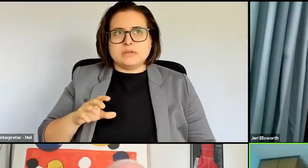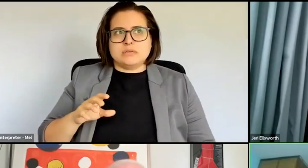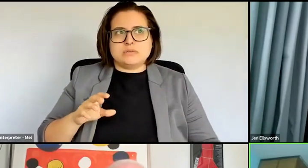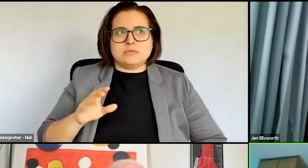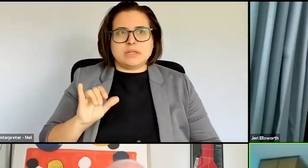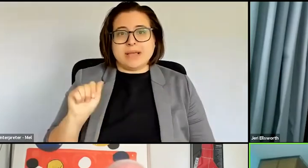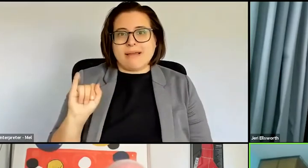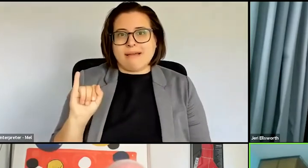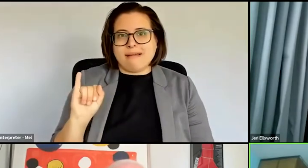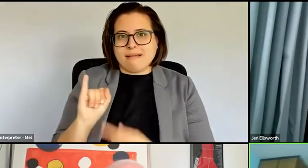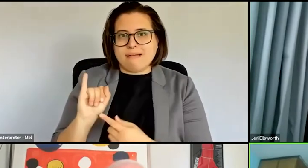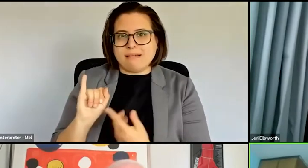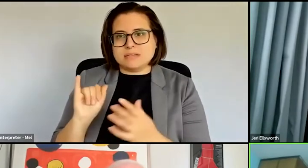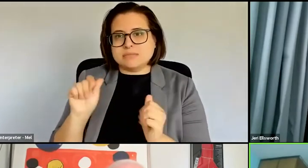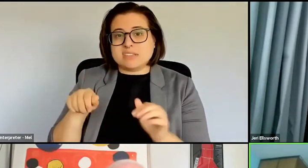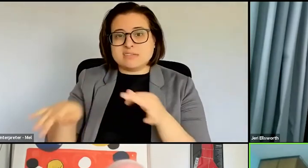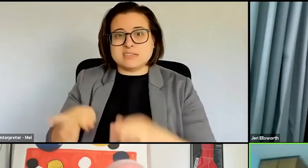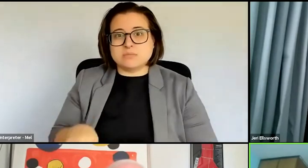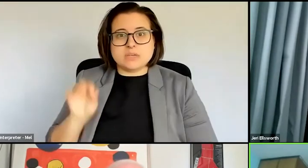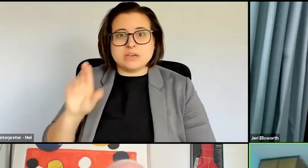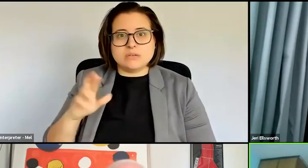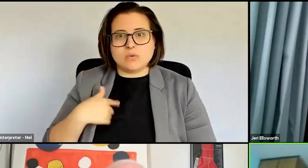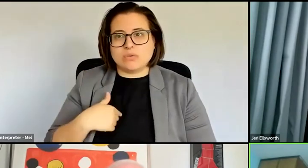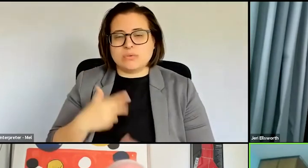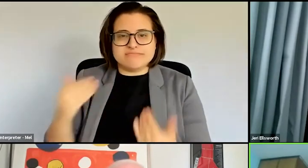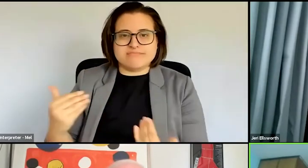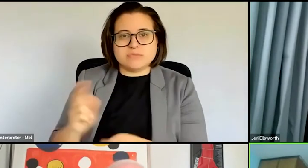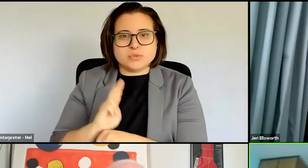are going to be explainable goes into that some of that maybe you want to speak to it a little bit.